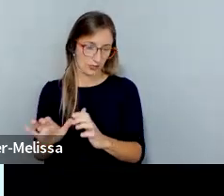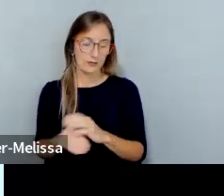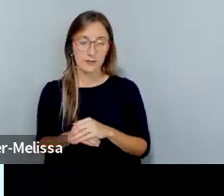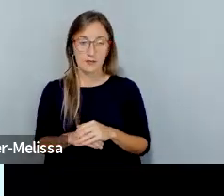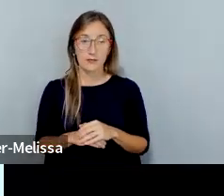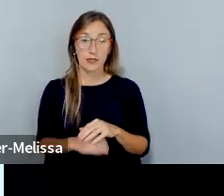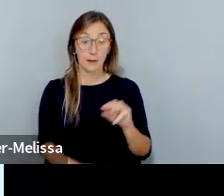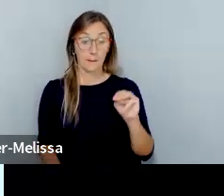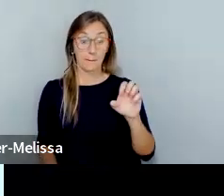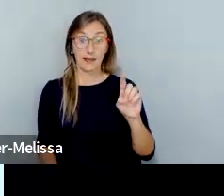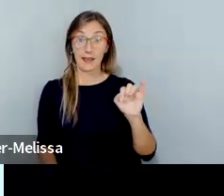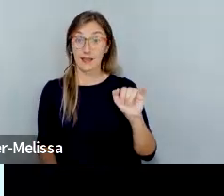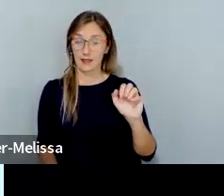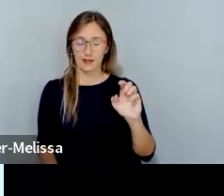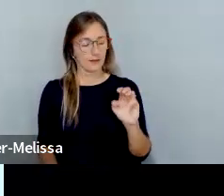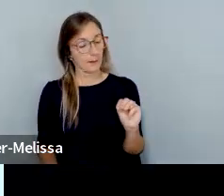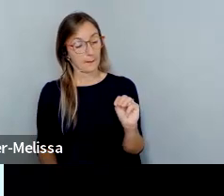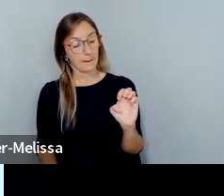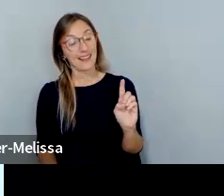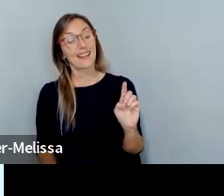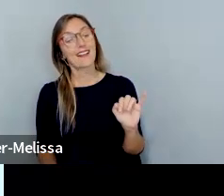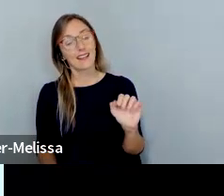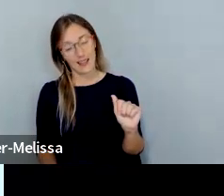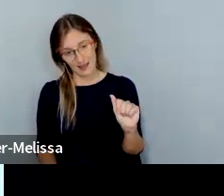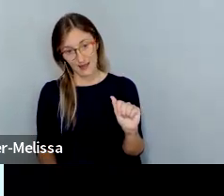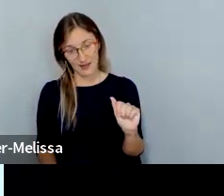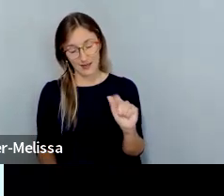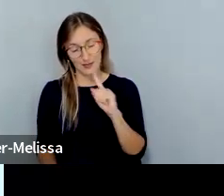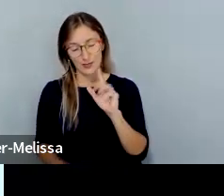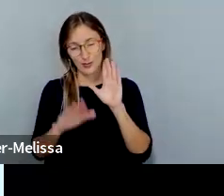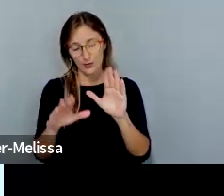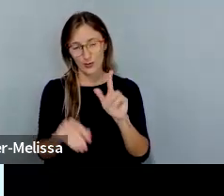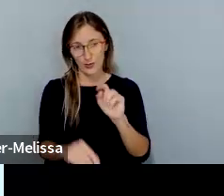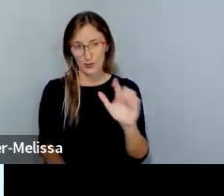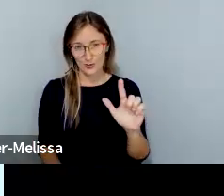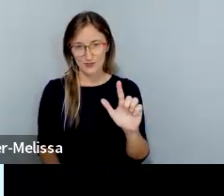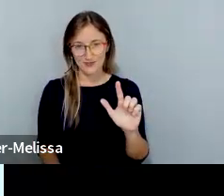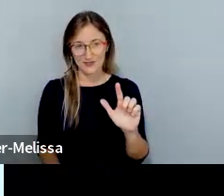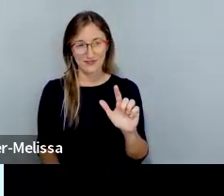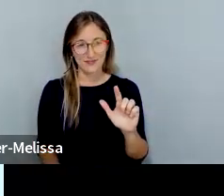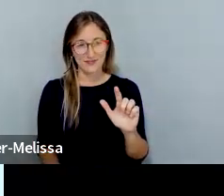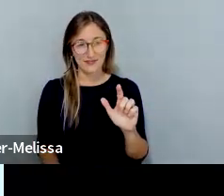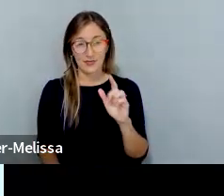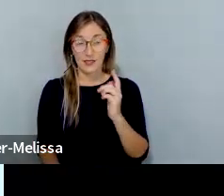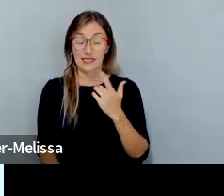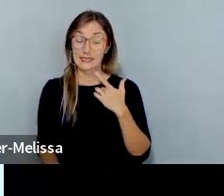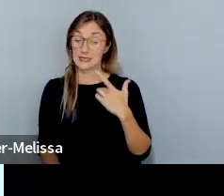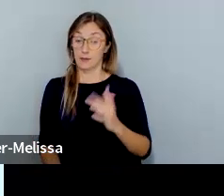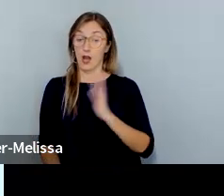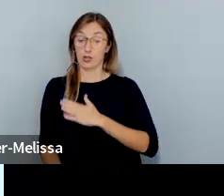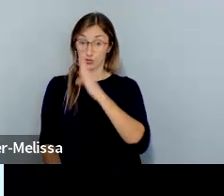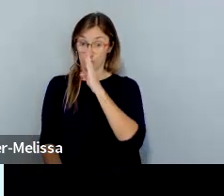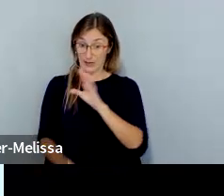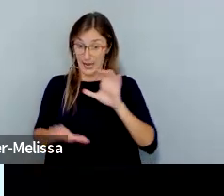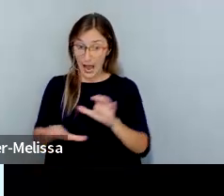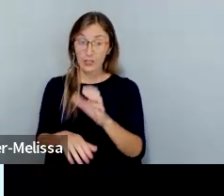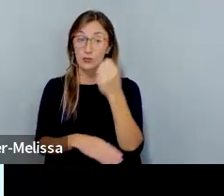Olmstead decision by the Supreme Court is an example of legal action.